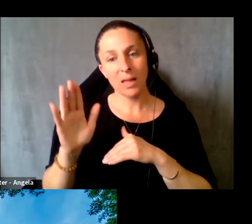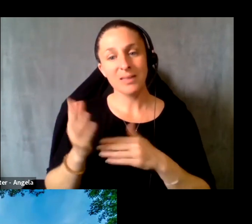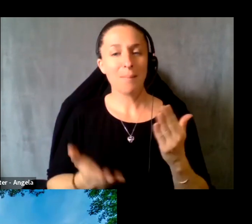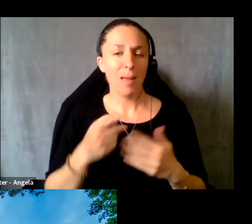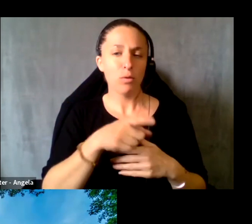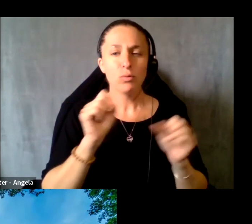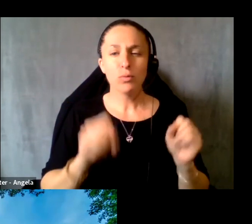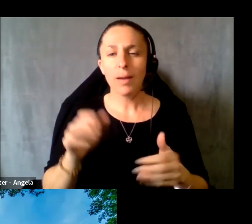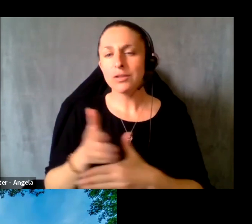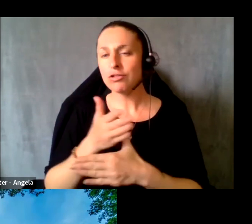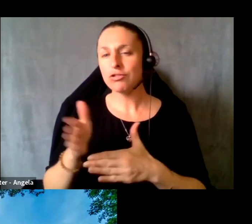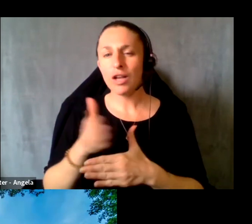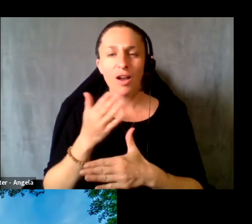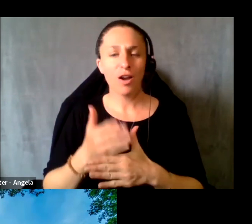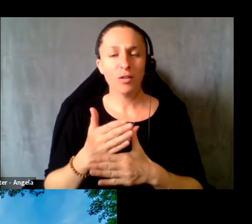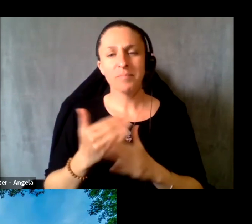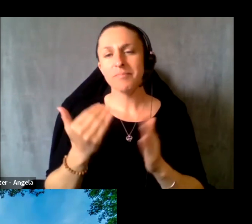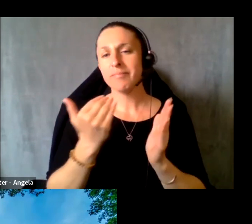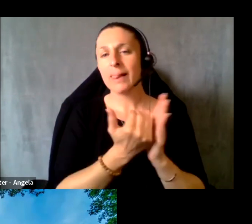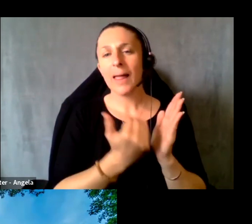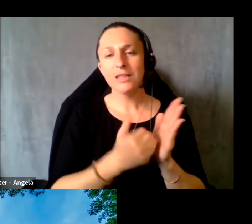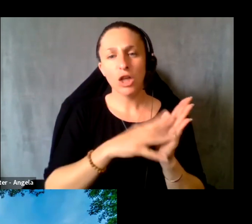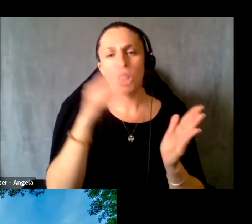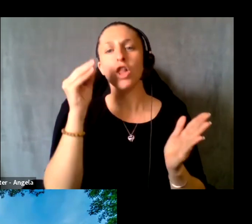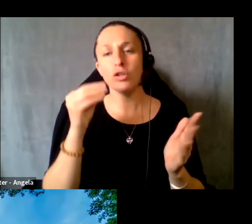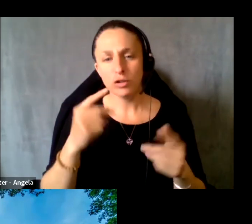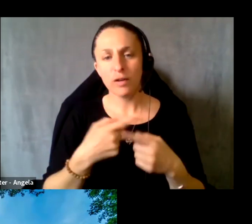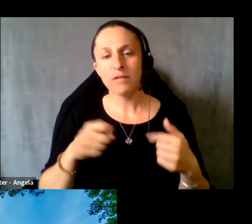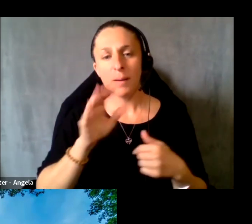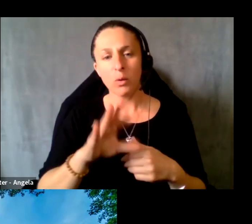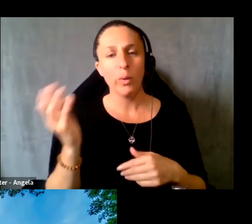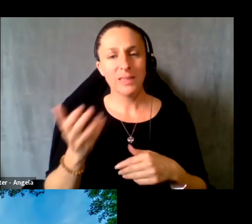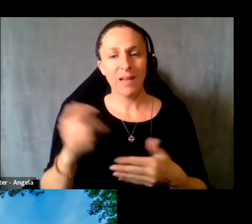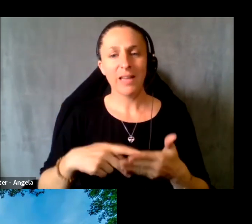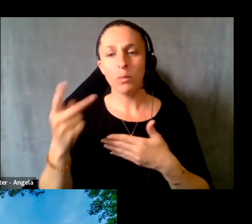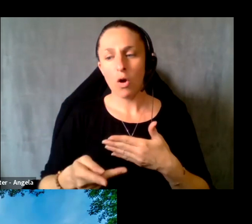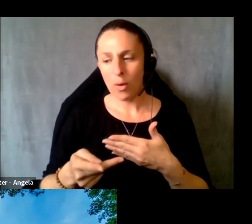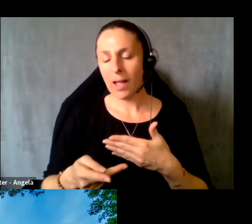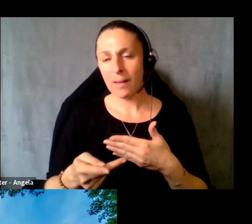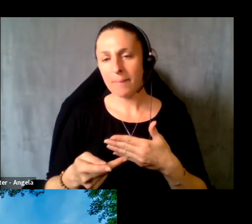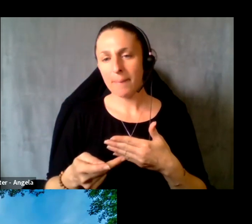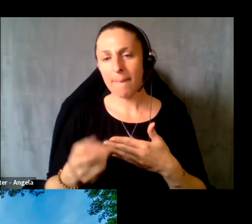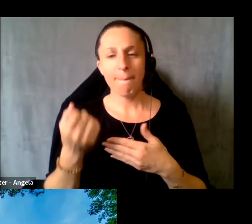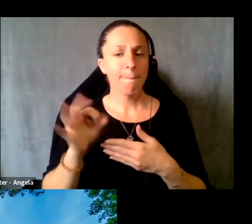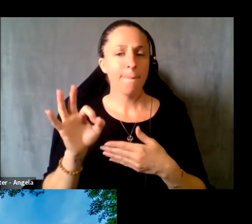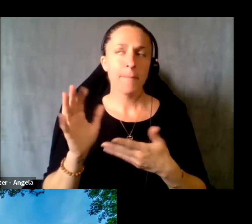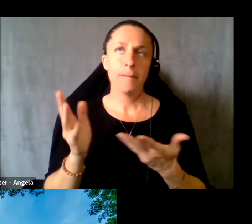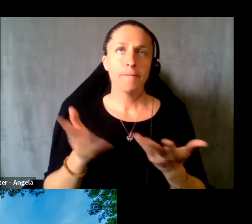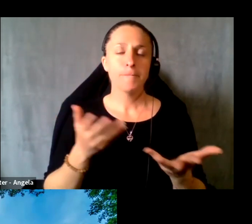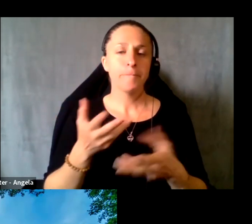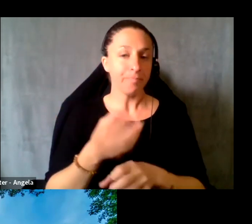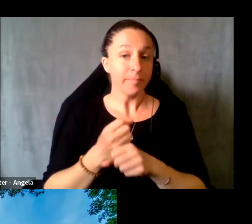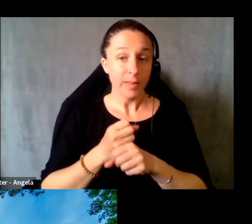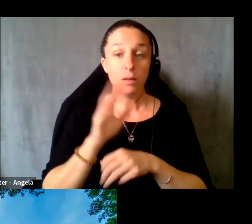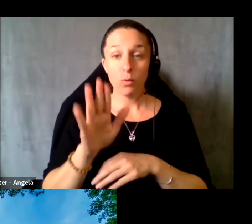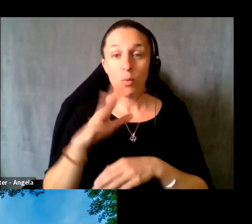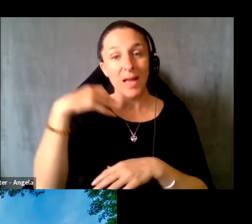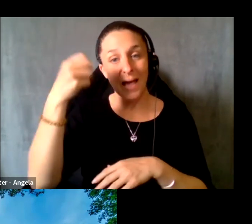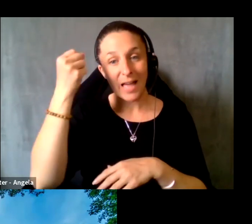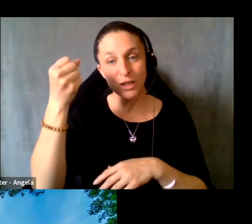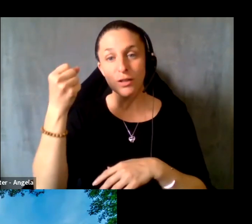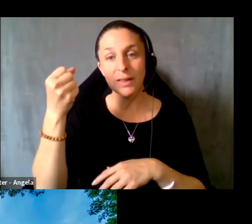share a lesson learned from your device program of getting your elderly populations connected